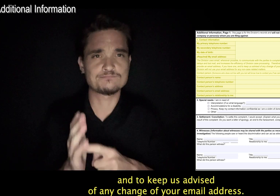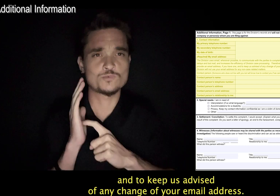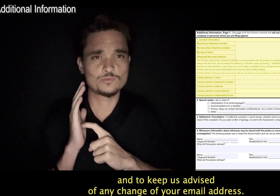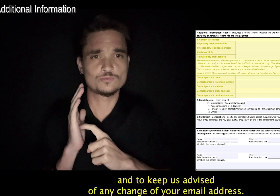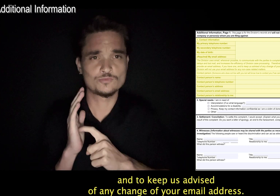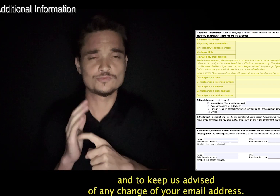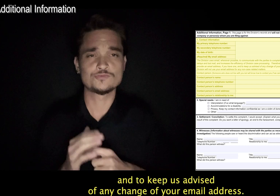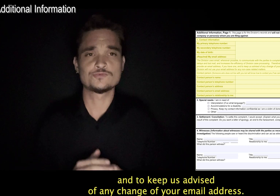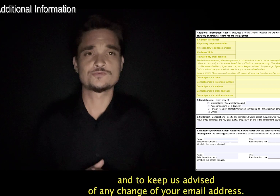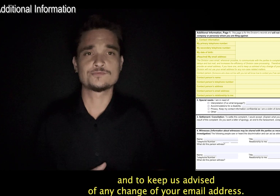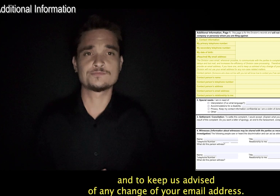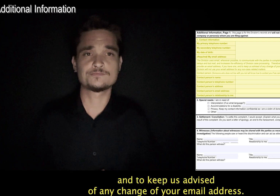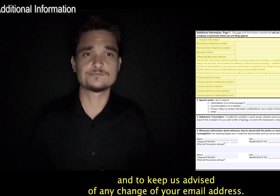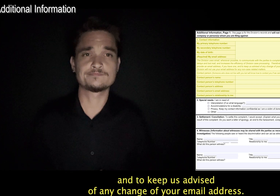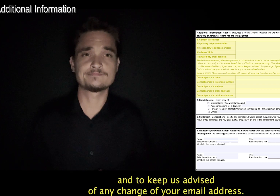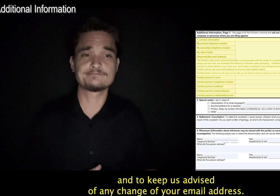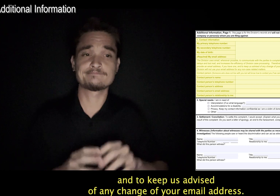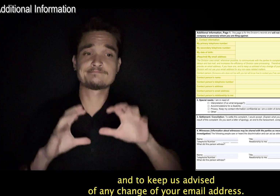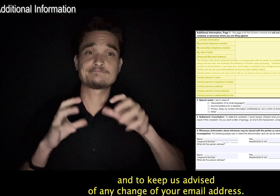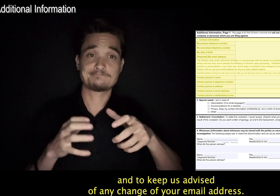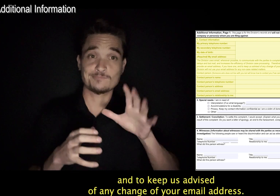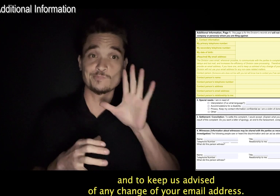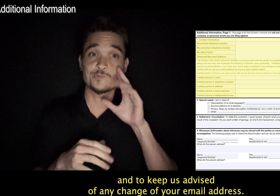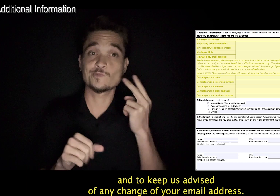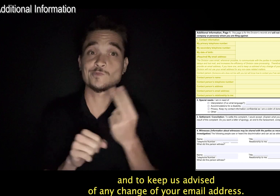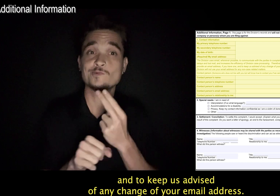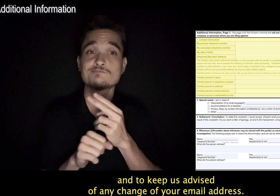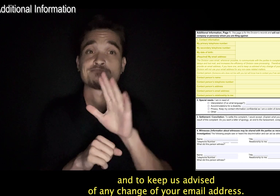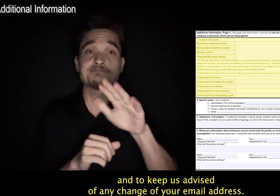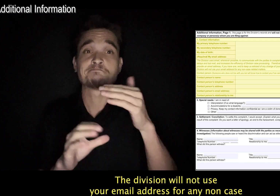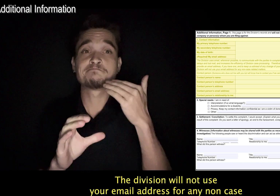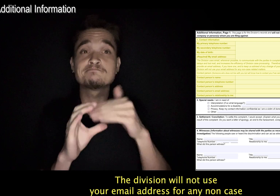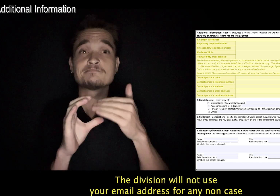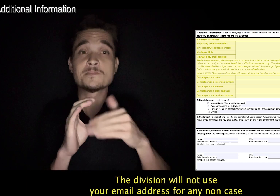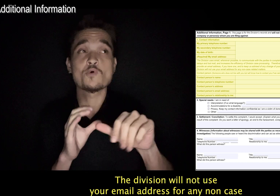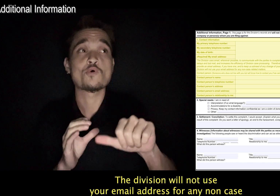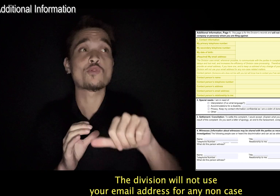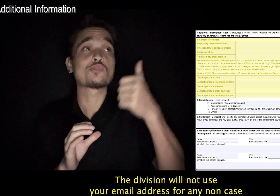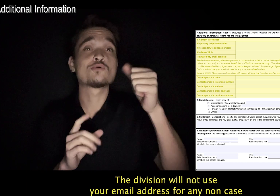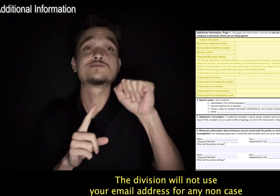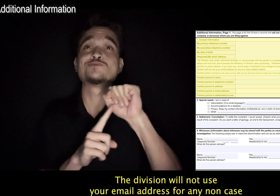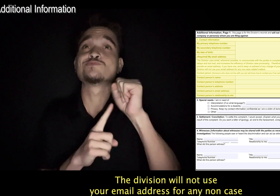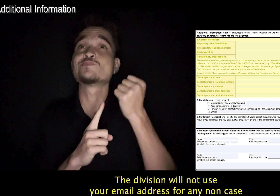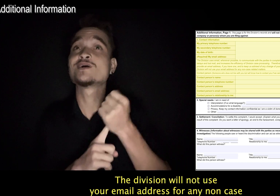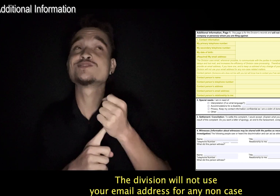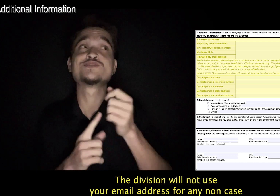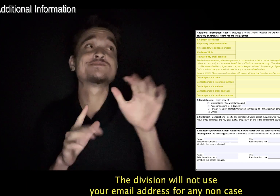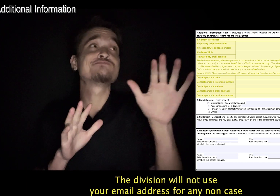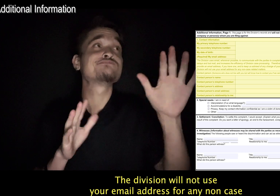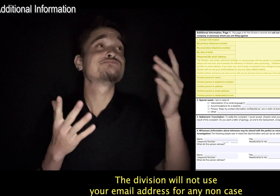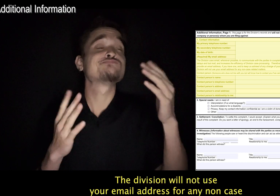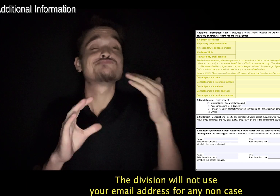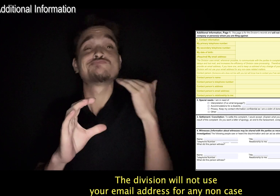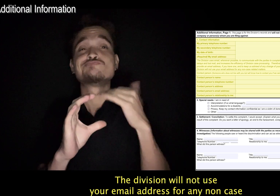and to keep us advised of any change of your email address. The division will not use your email address for any non case